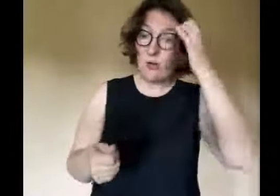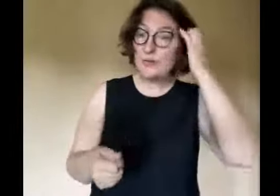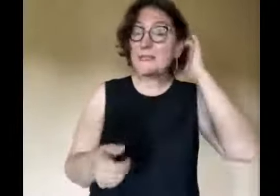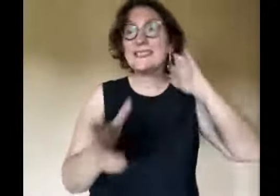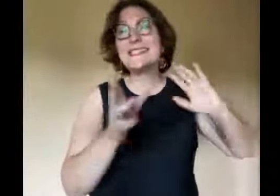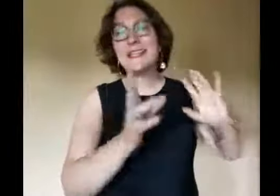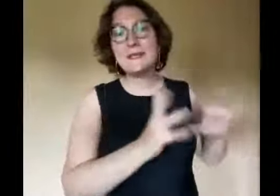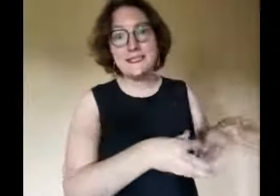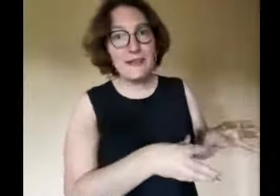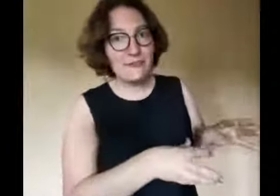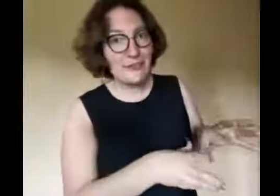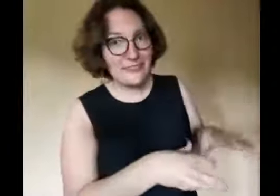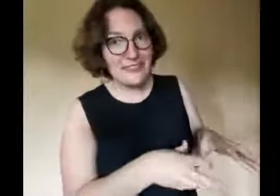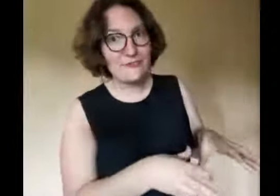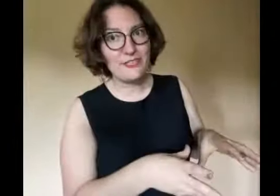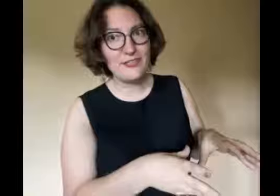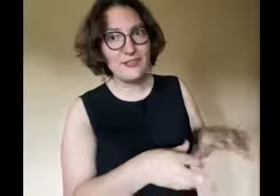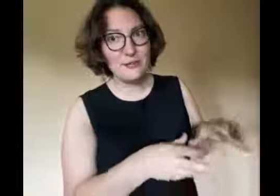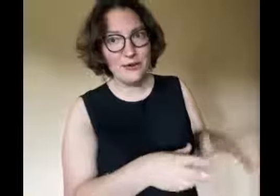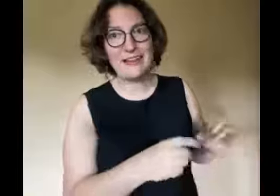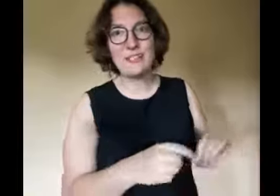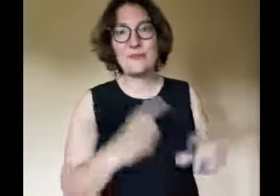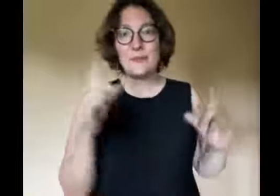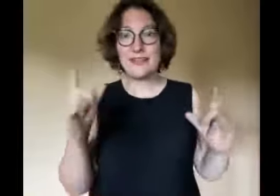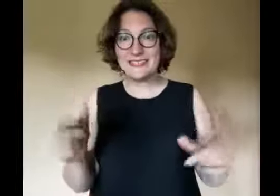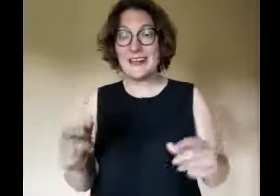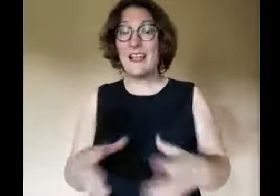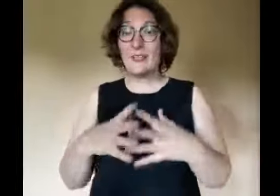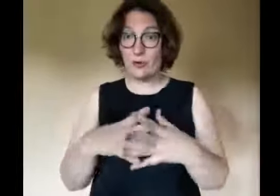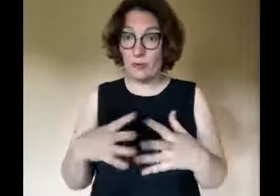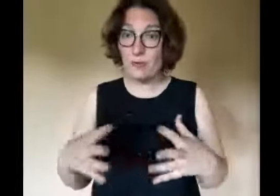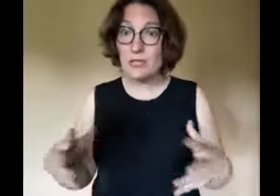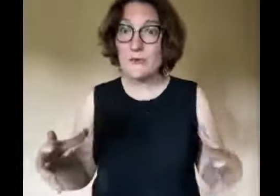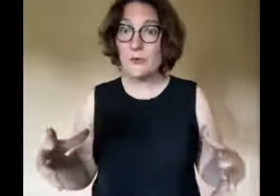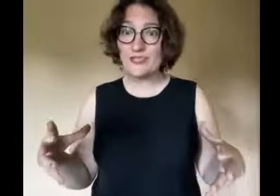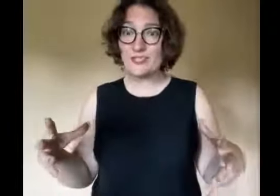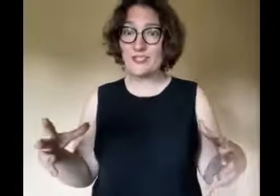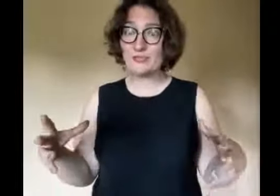knows not gonna be a billion. There we go. I can computer 14:56 Okay, so welcome to the